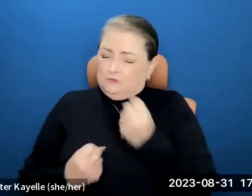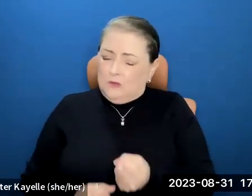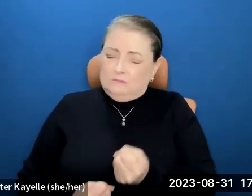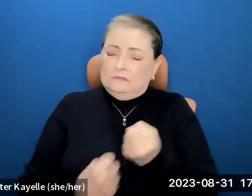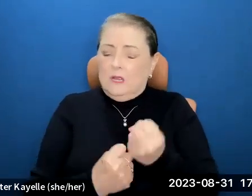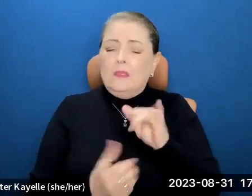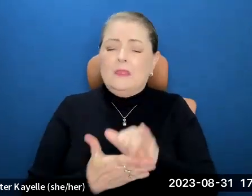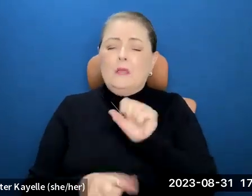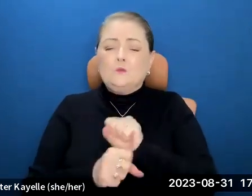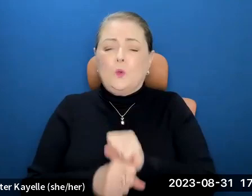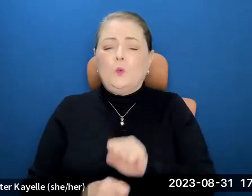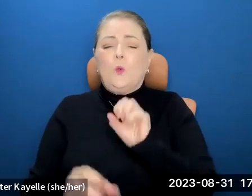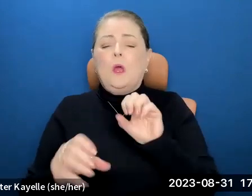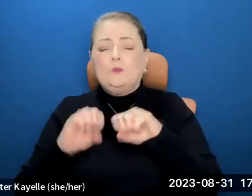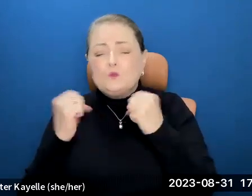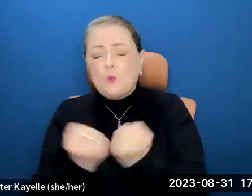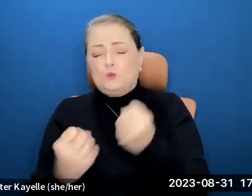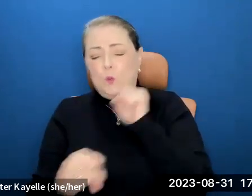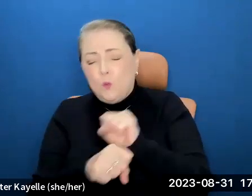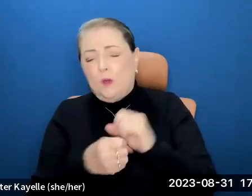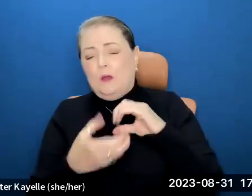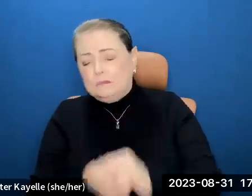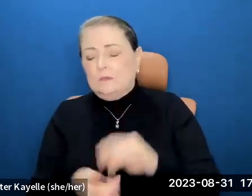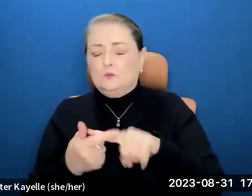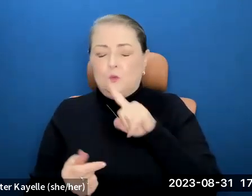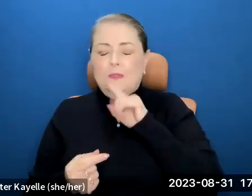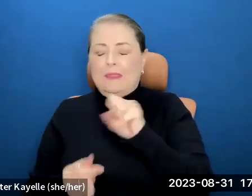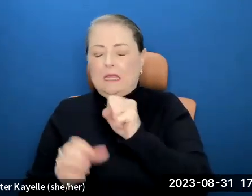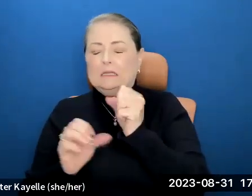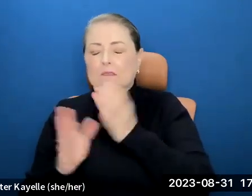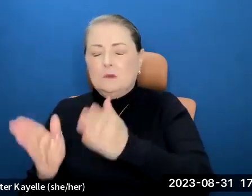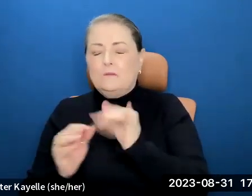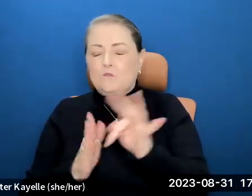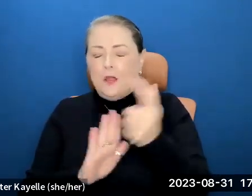compact as an alternate Pathway to Legal practice in Washington because Fresenius